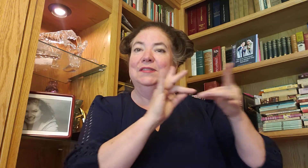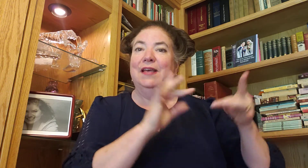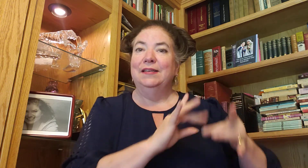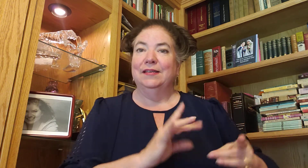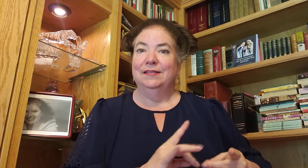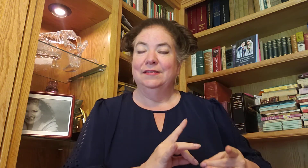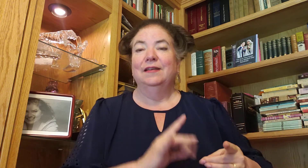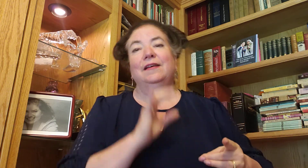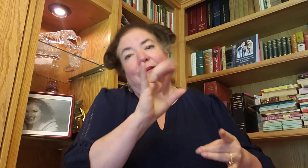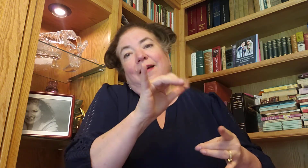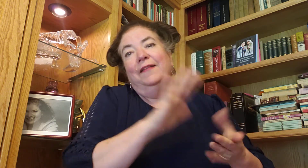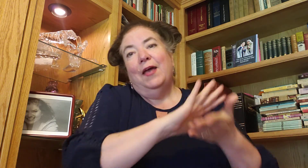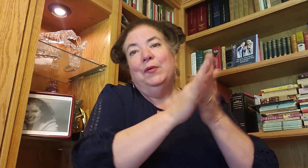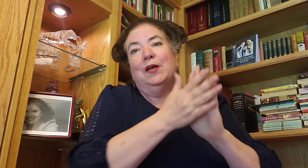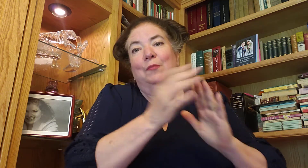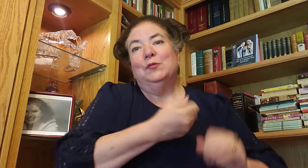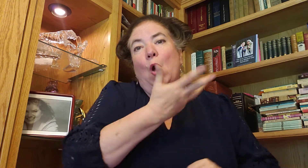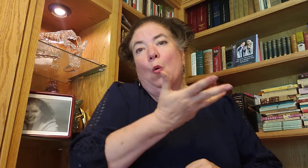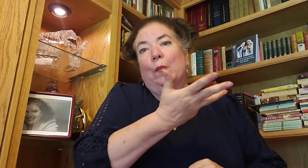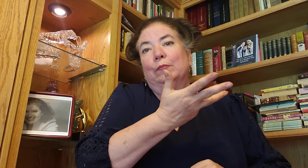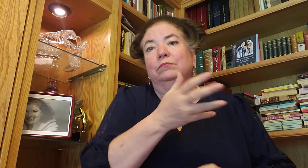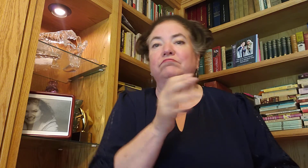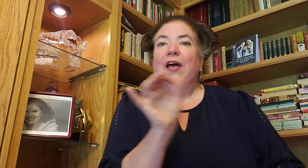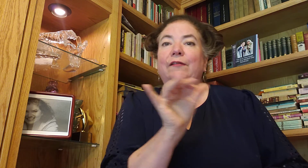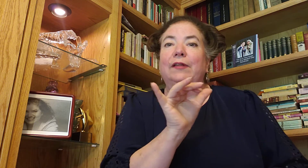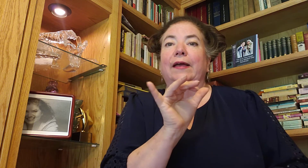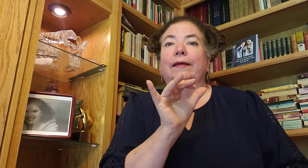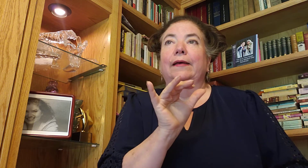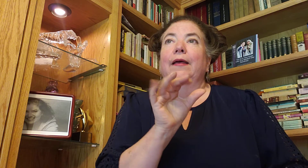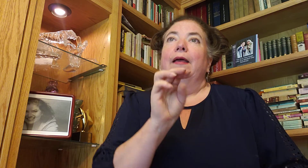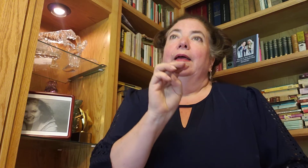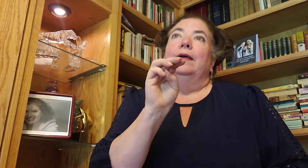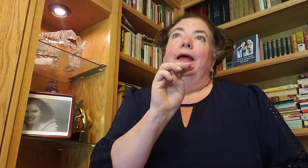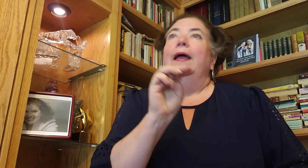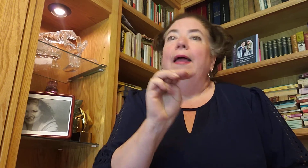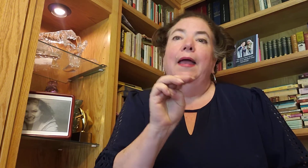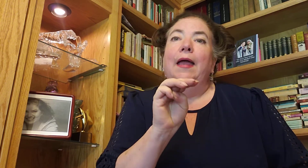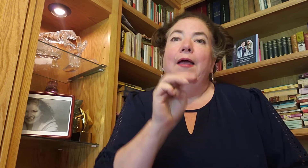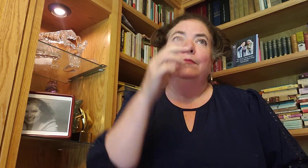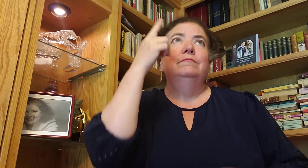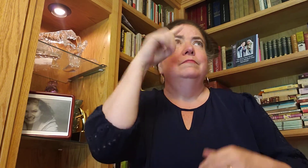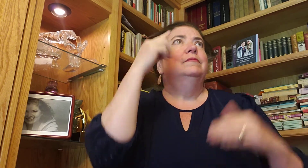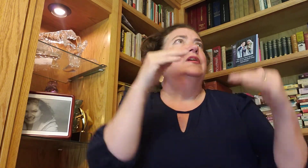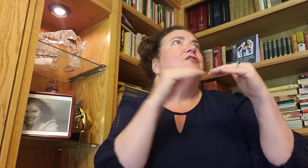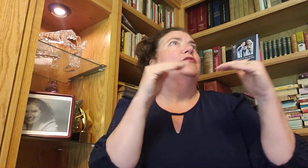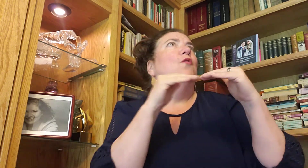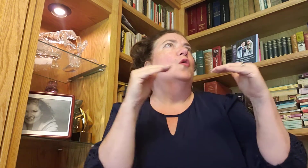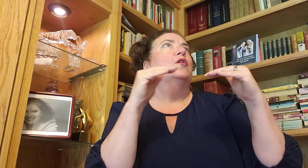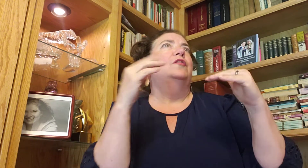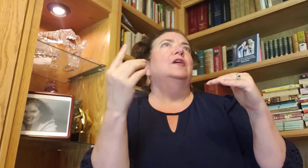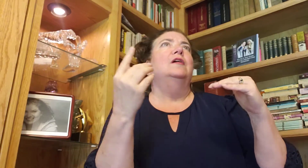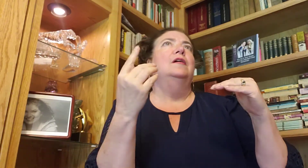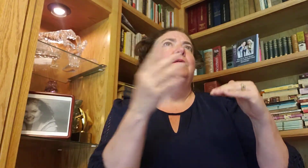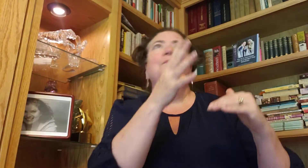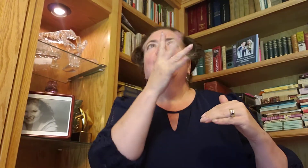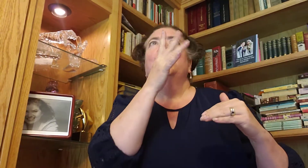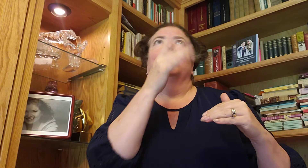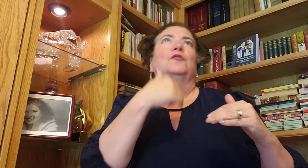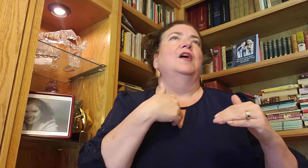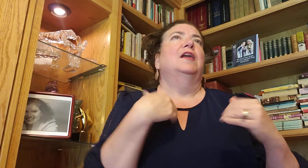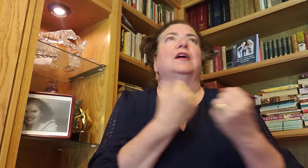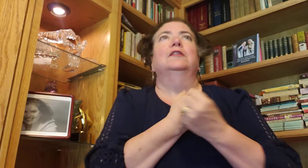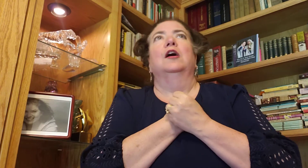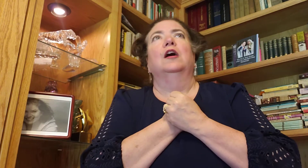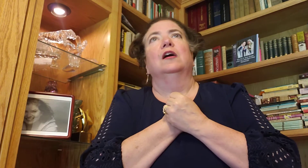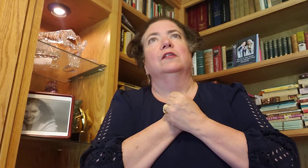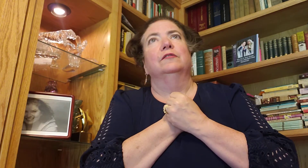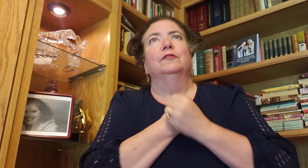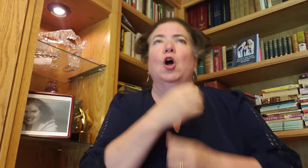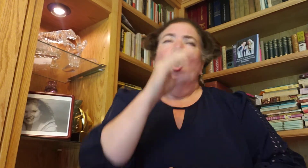sentence and that becomes a poem. Kind of like: "M" is for the mother that I love, "O"